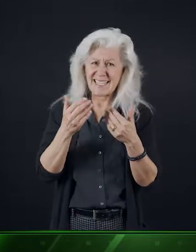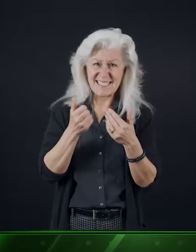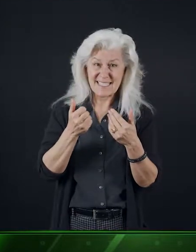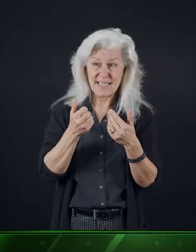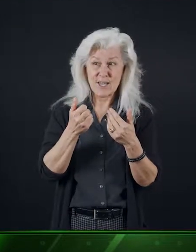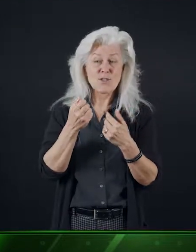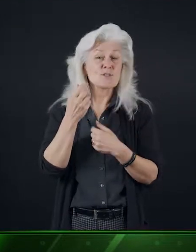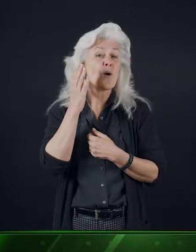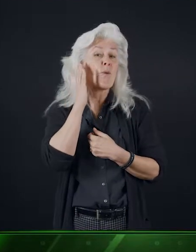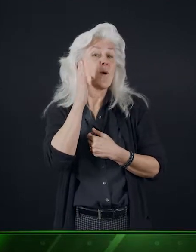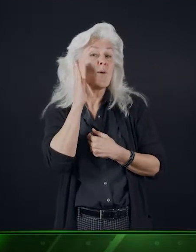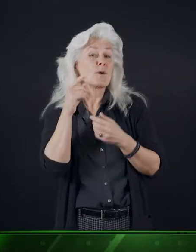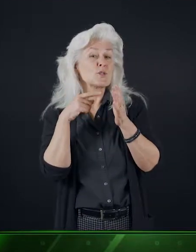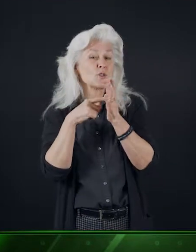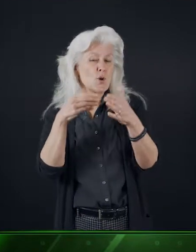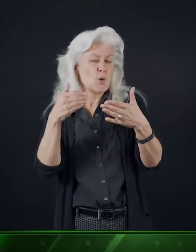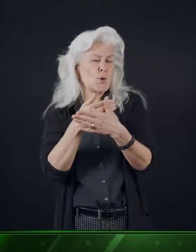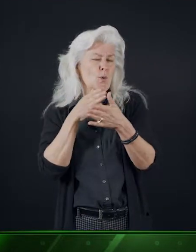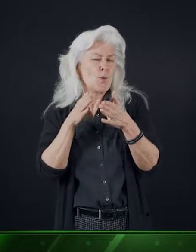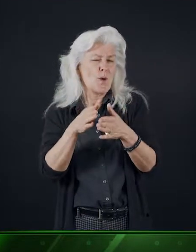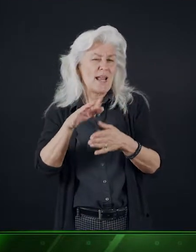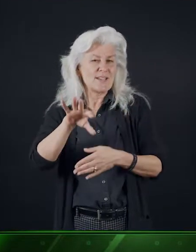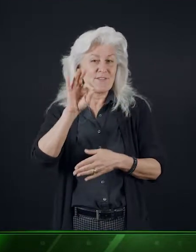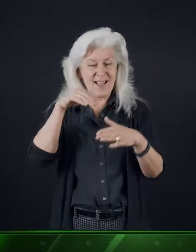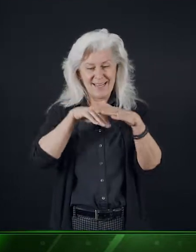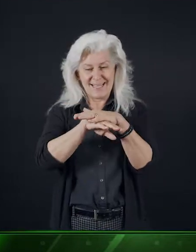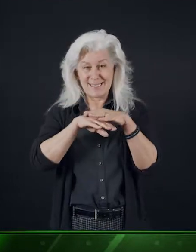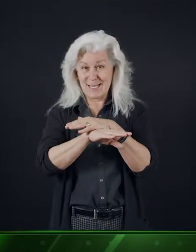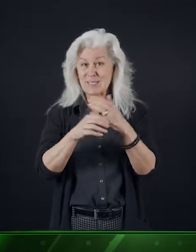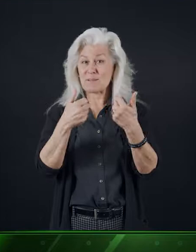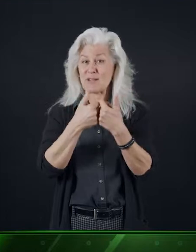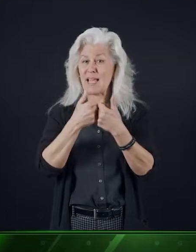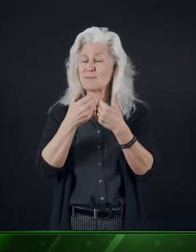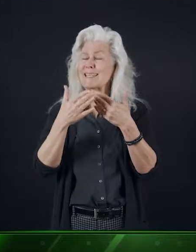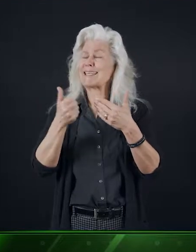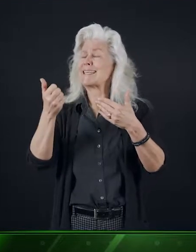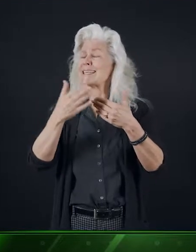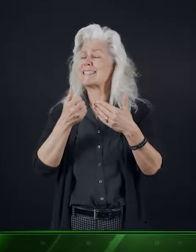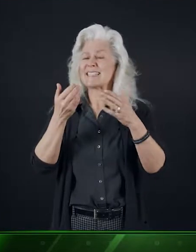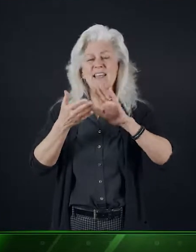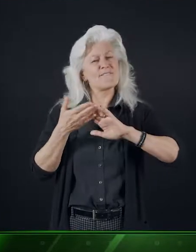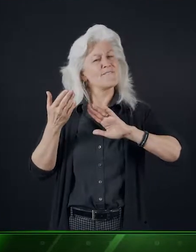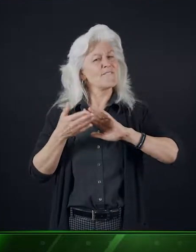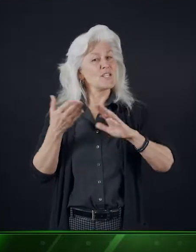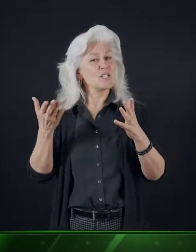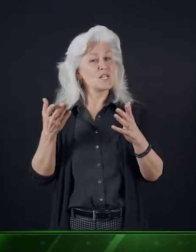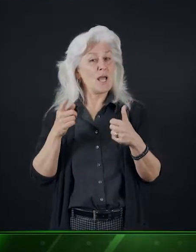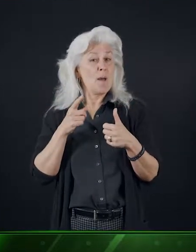to discover accessible games with ease and efficiency. But first, a few words from this amazing community.